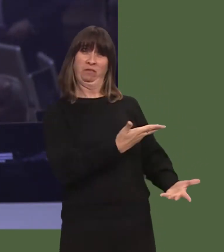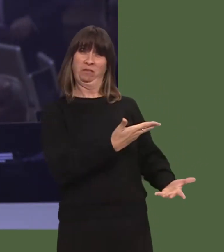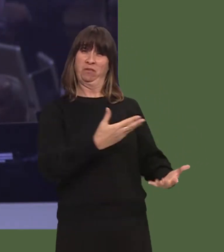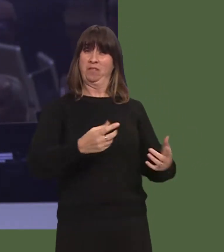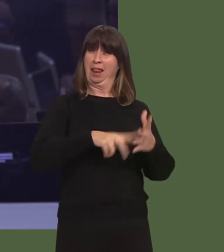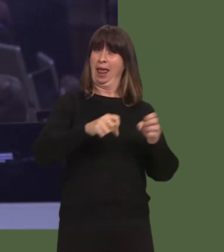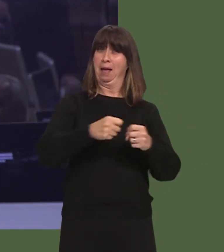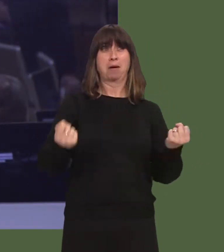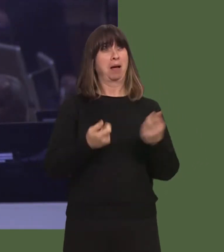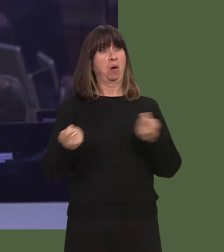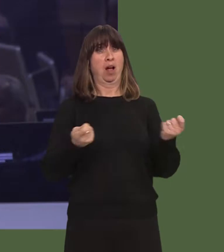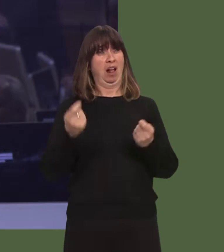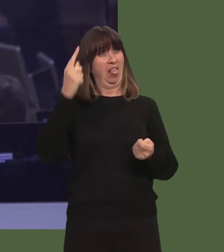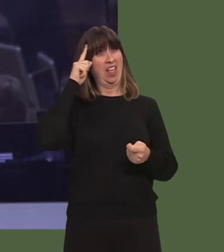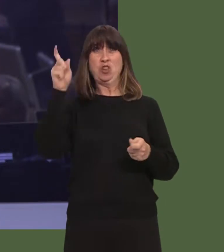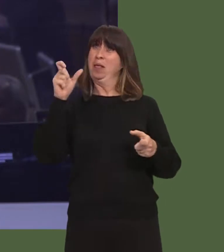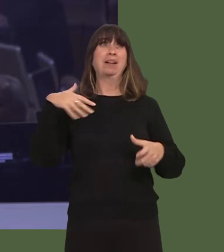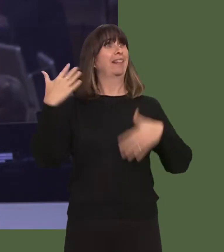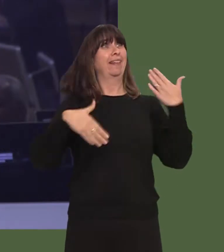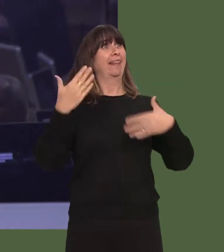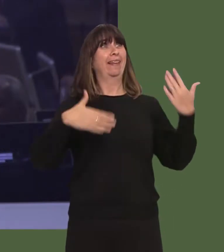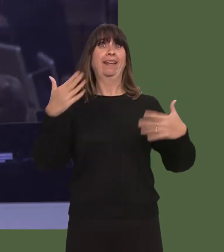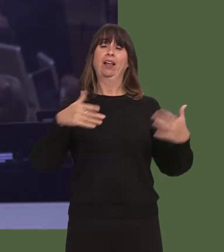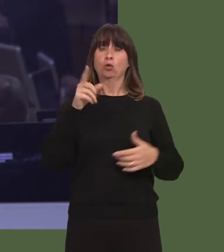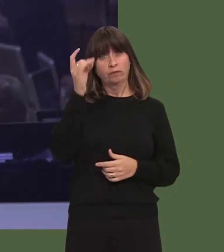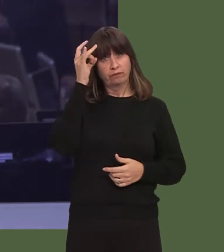Perhaps you were caught up in your demob happiness, but you forgot to mention that, since becoming